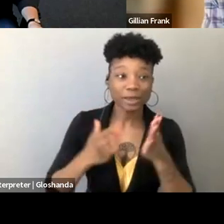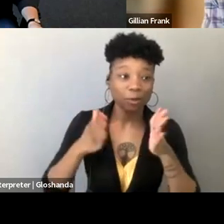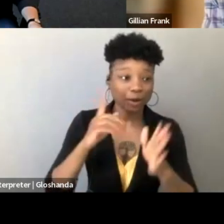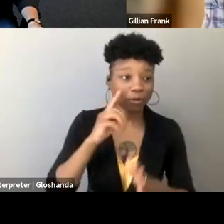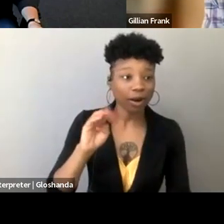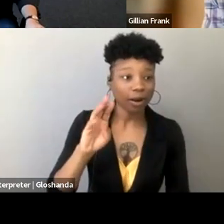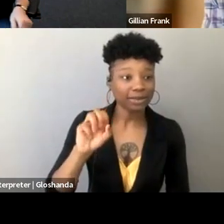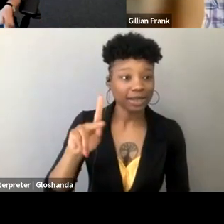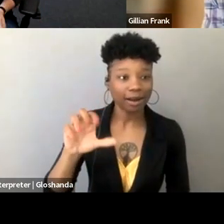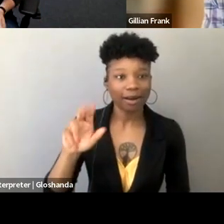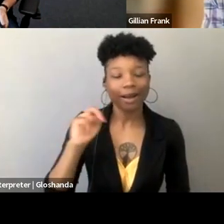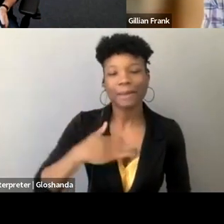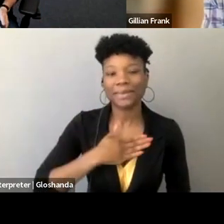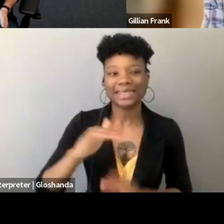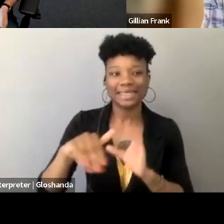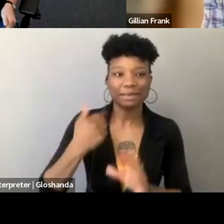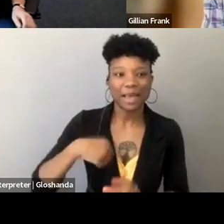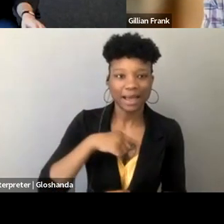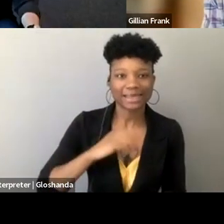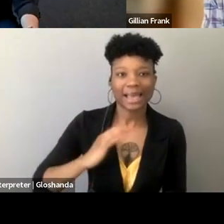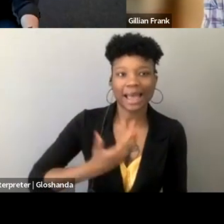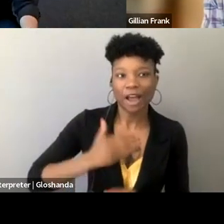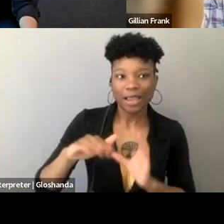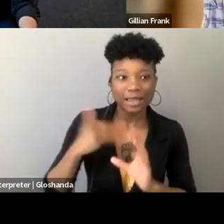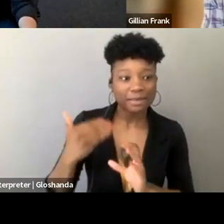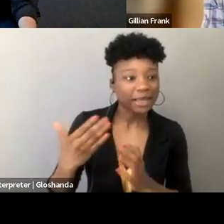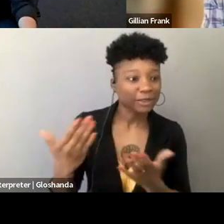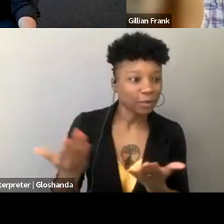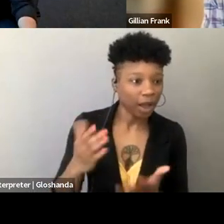please email us, our email address is at ComstockCon.com,